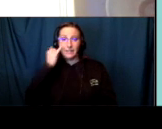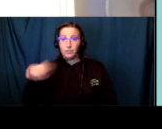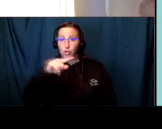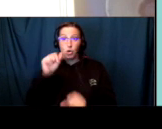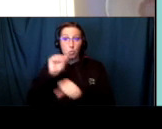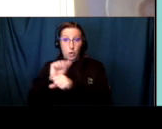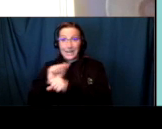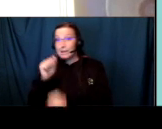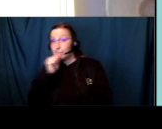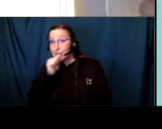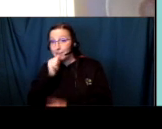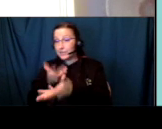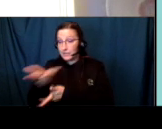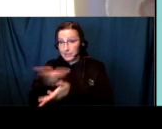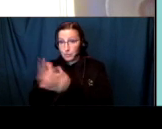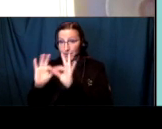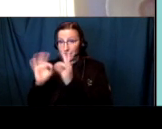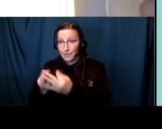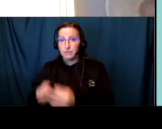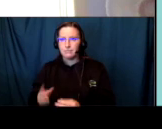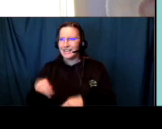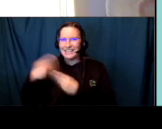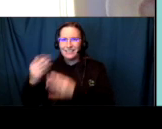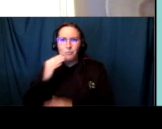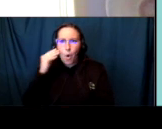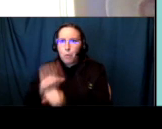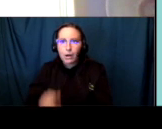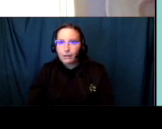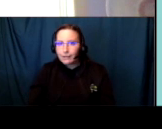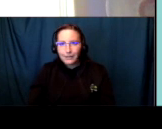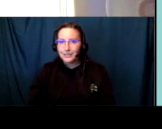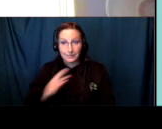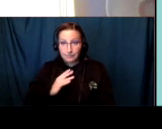with a family, give them homework based on what you did today. Give them